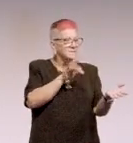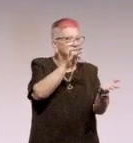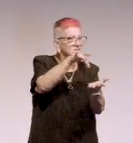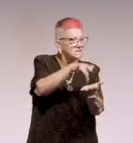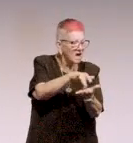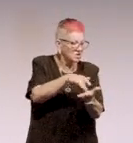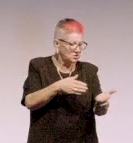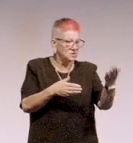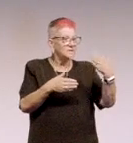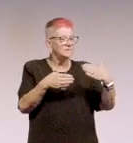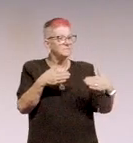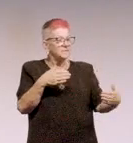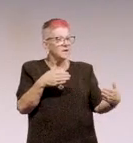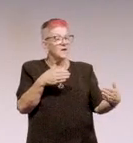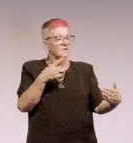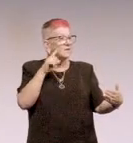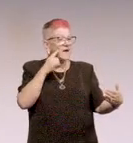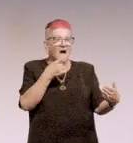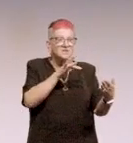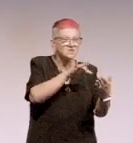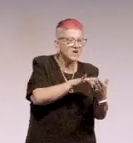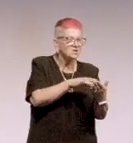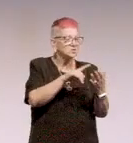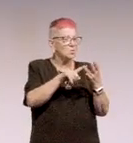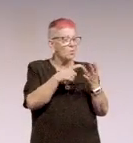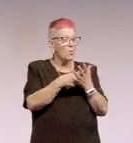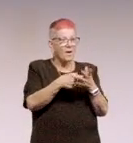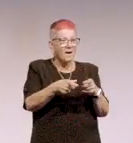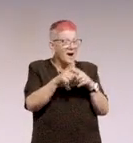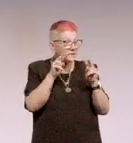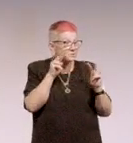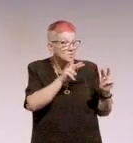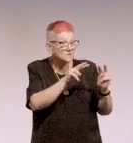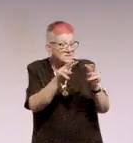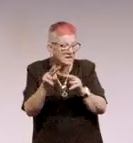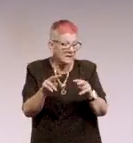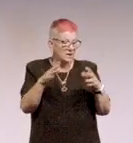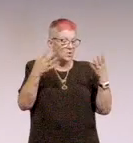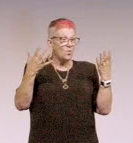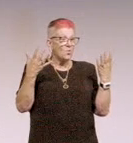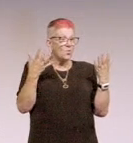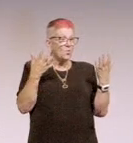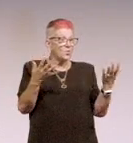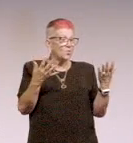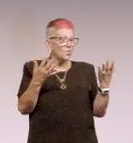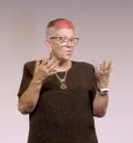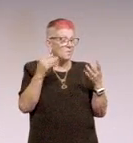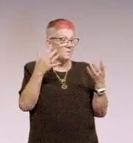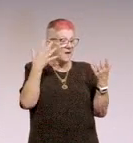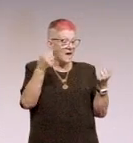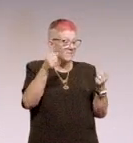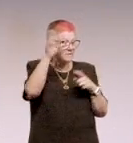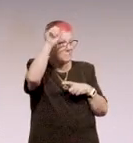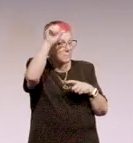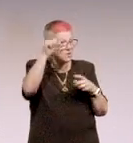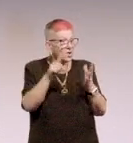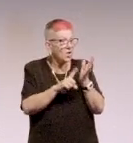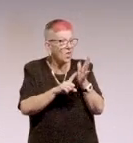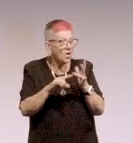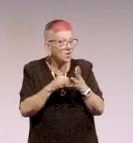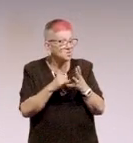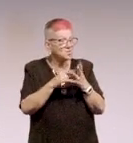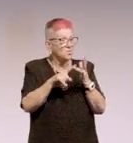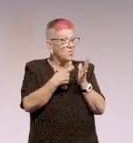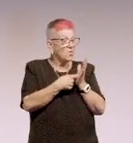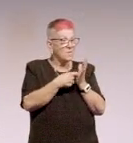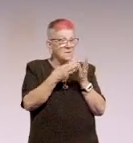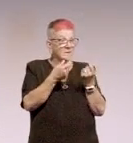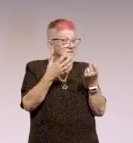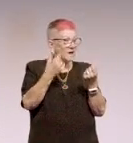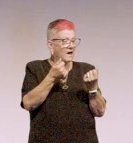This might be due to short term memory loss, visual issues,